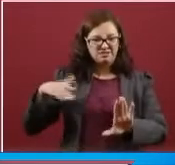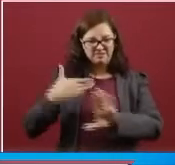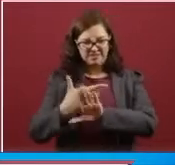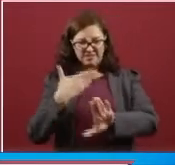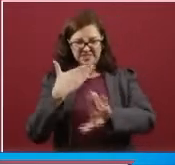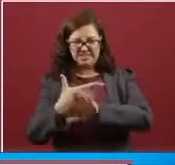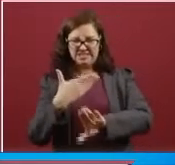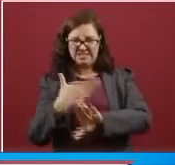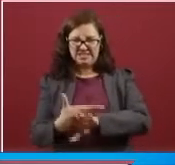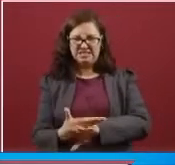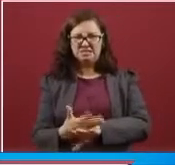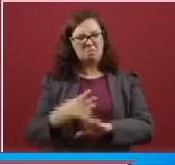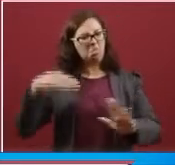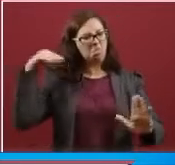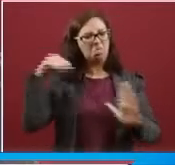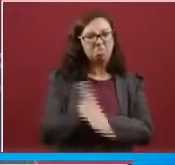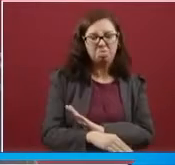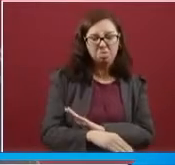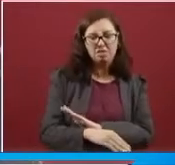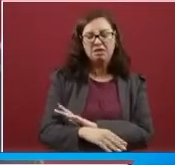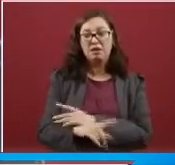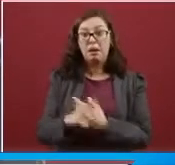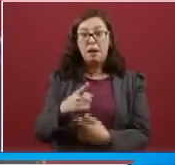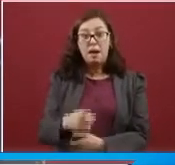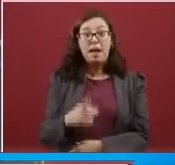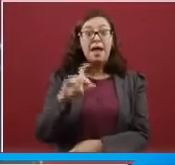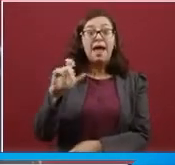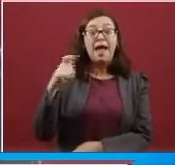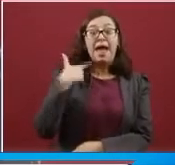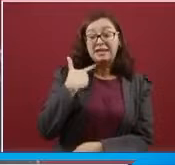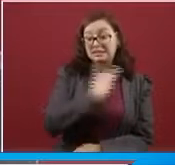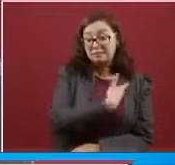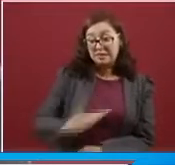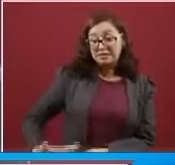The investigation of the case will continue Odebrecht will not be complicit by omission